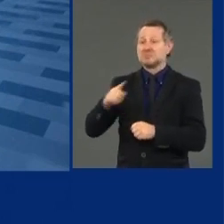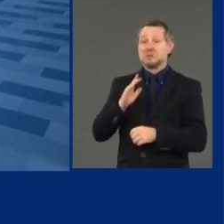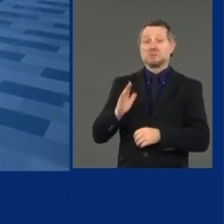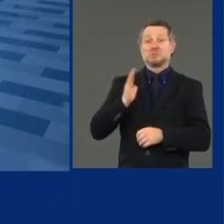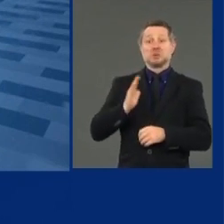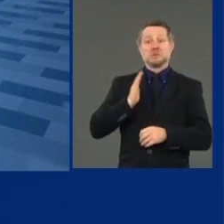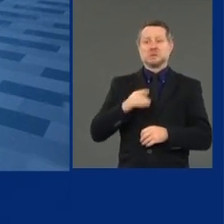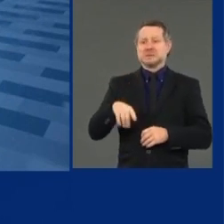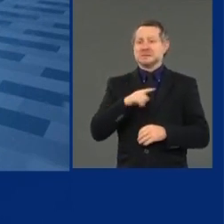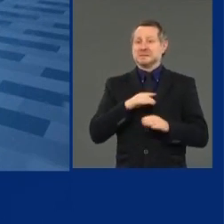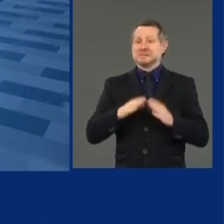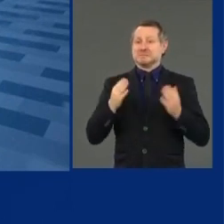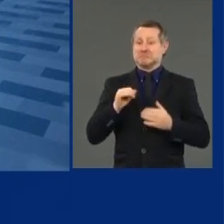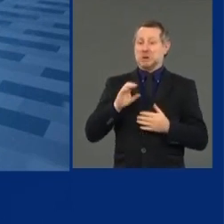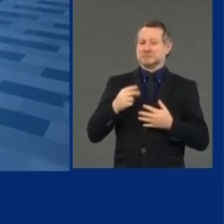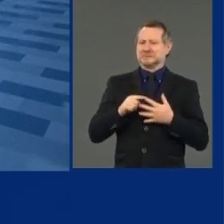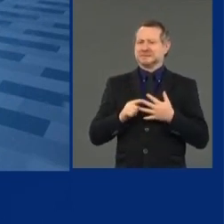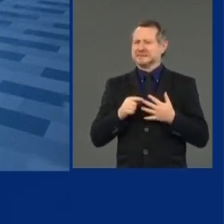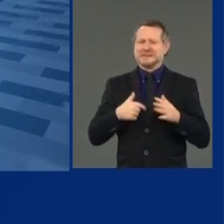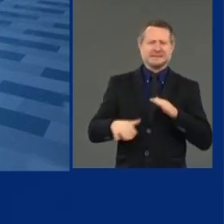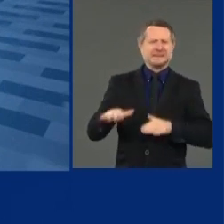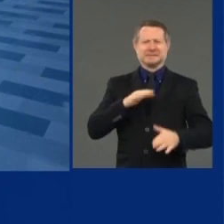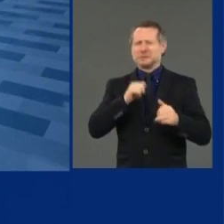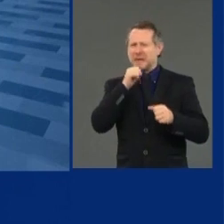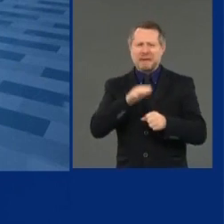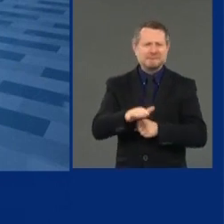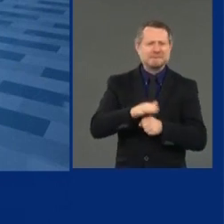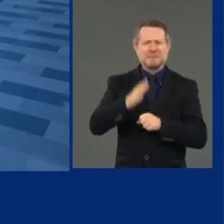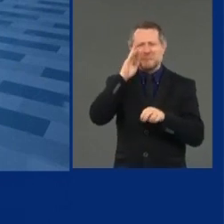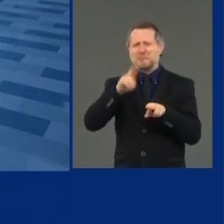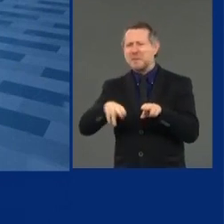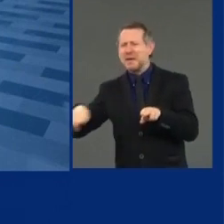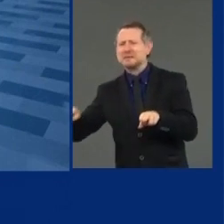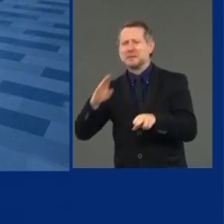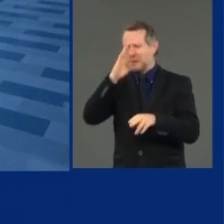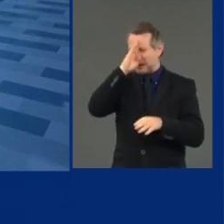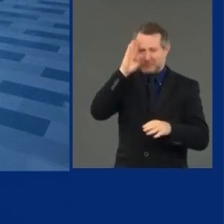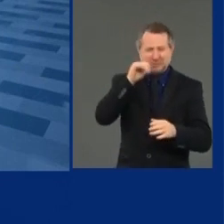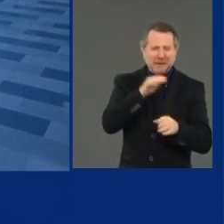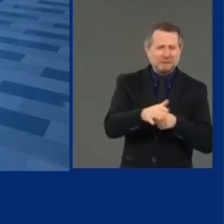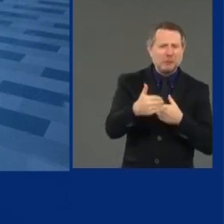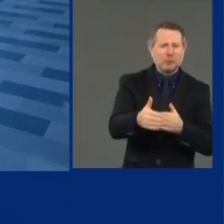BED CAPACITY, ONE OF THE MAD